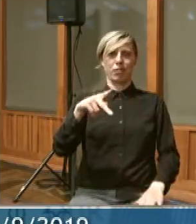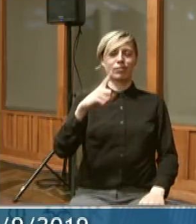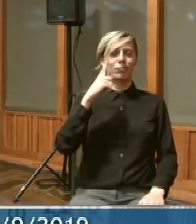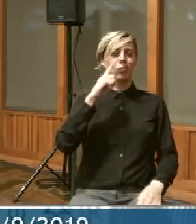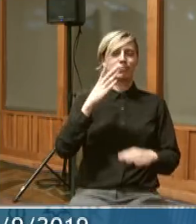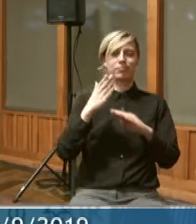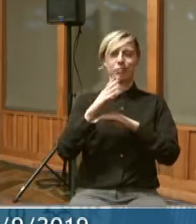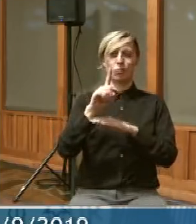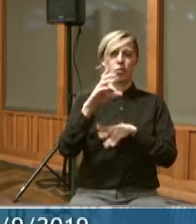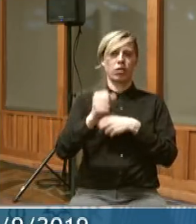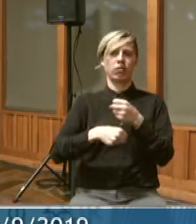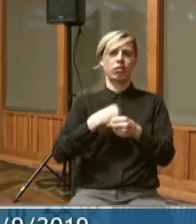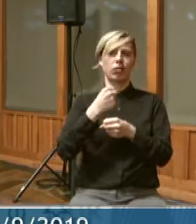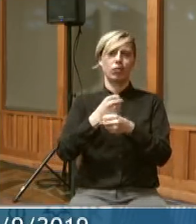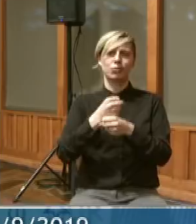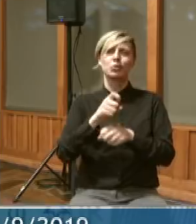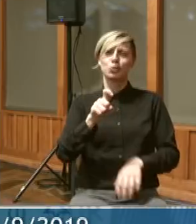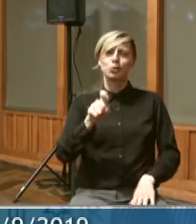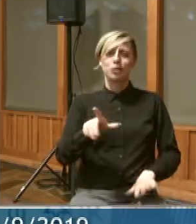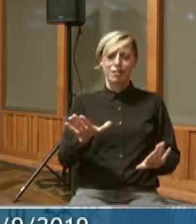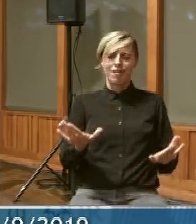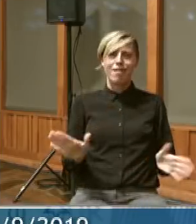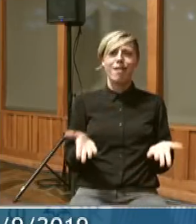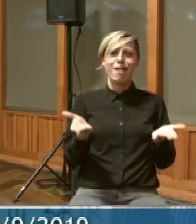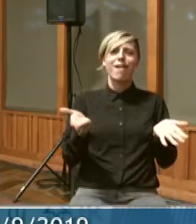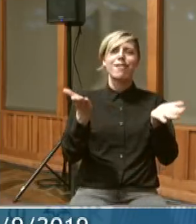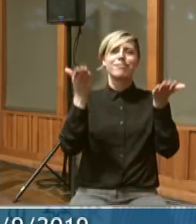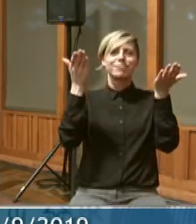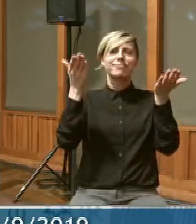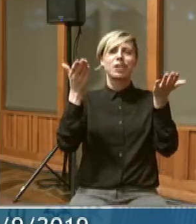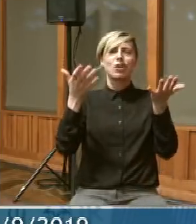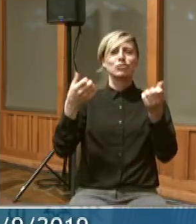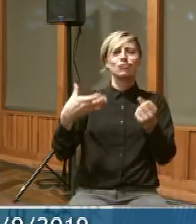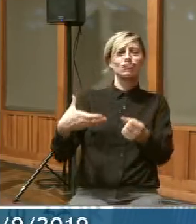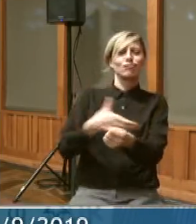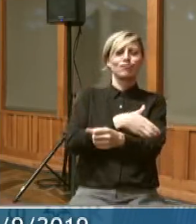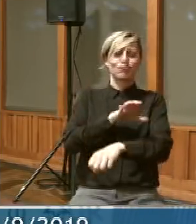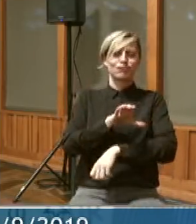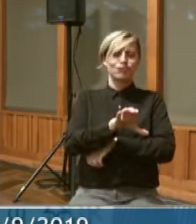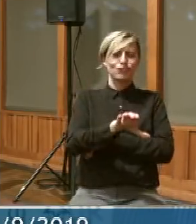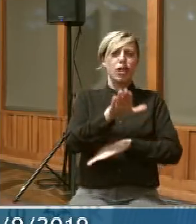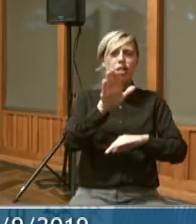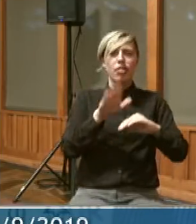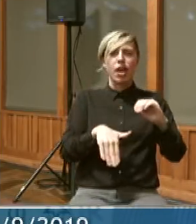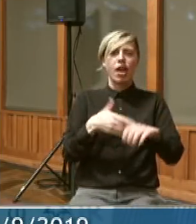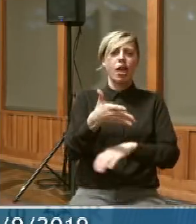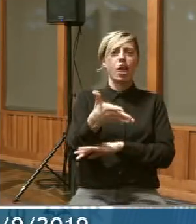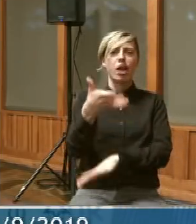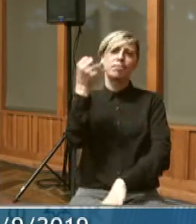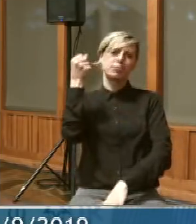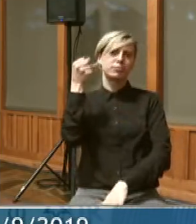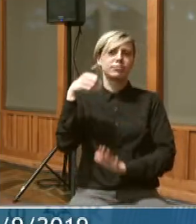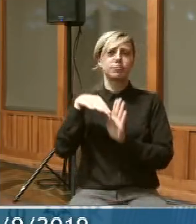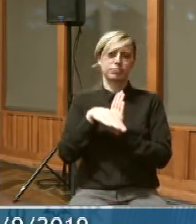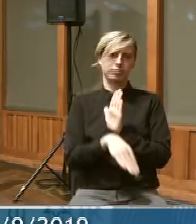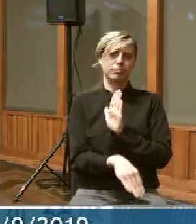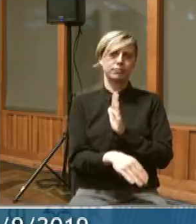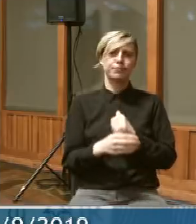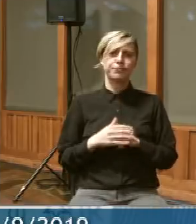PARKS AND RECREATION HAS BEEN A JEWEL IN PORTLAND'S CROWN FOR OVER A CENTURY. IT SHOULD BE NURTURED AND